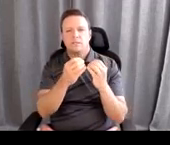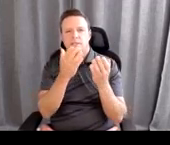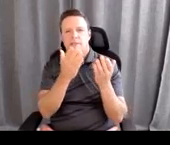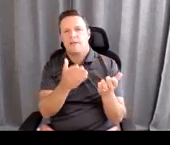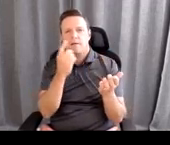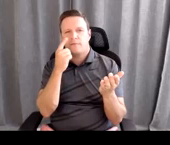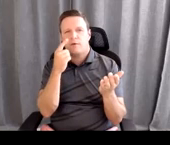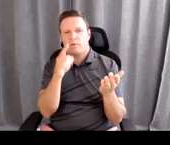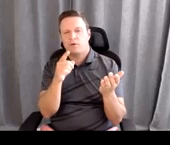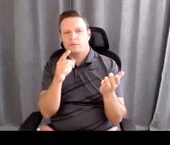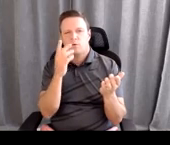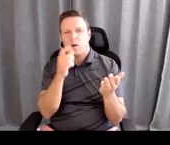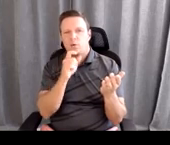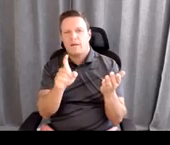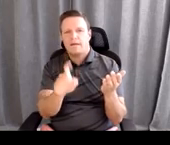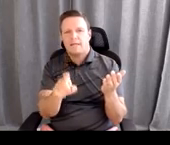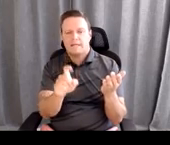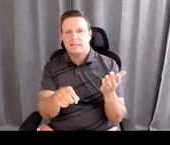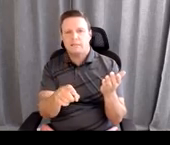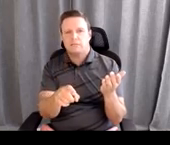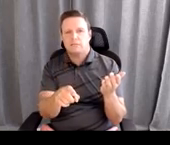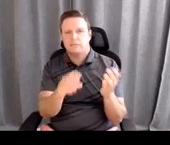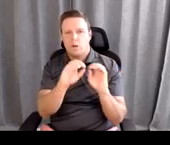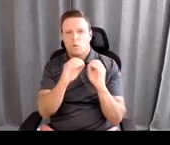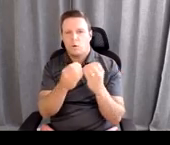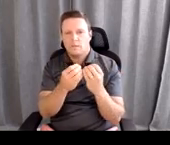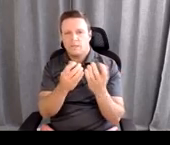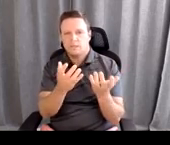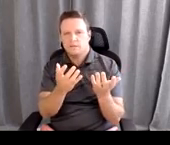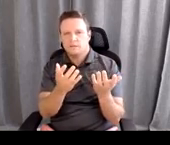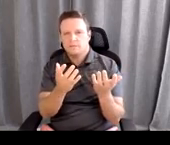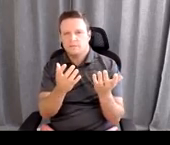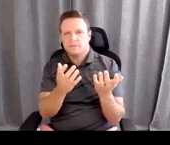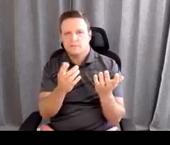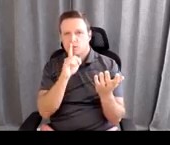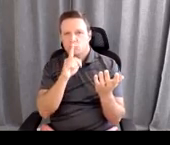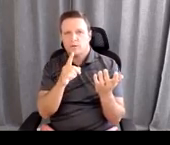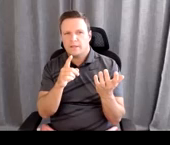Why is there a need for an organization that that, you know, addresses the unhoused population?